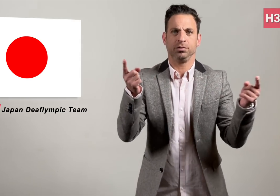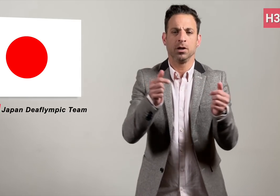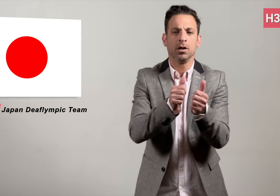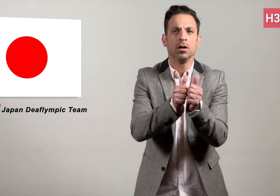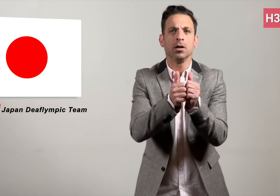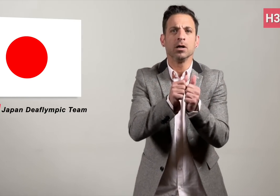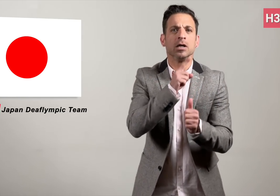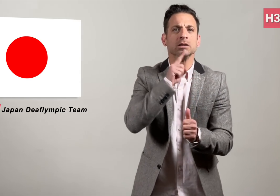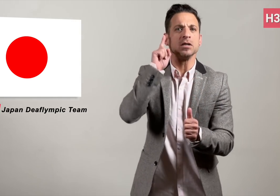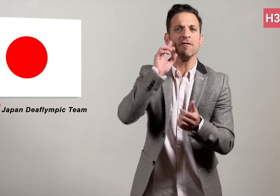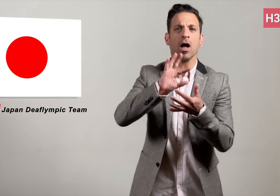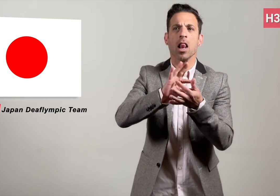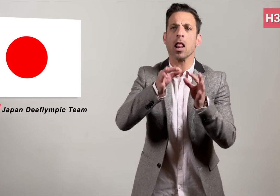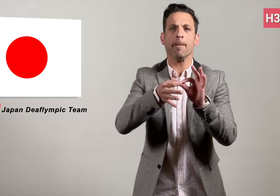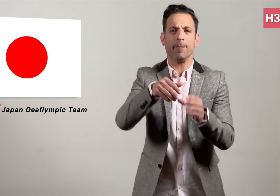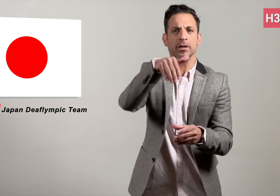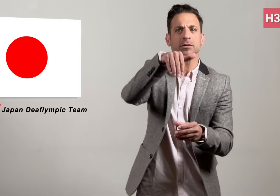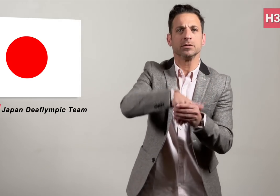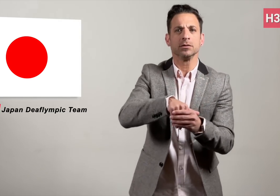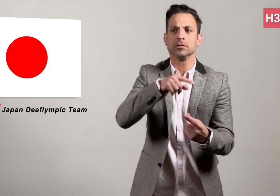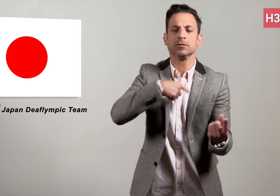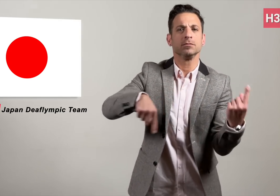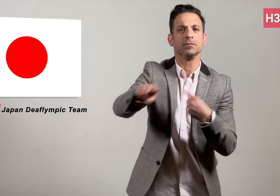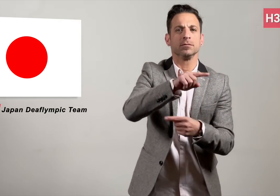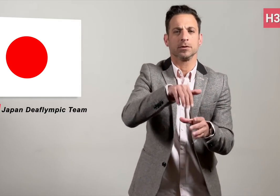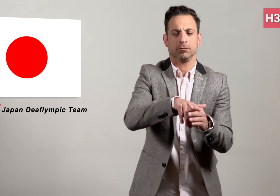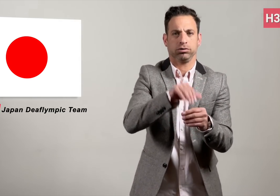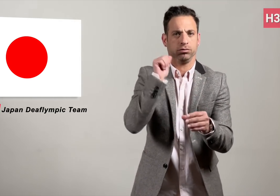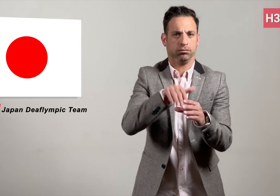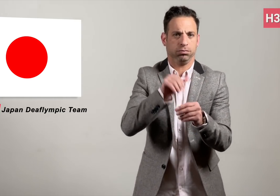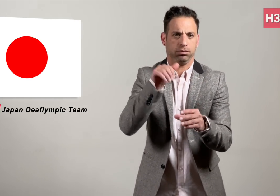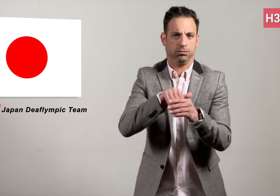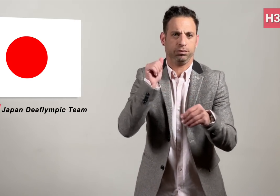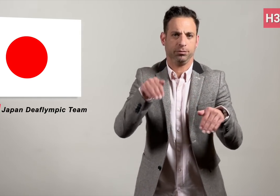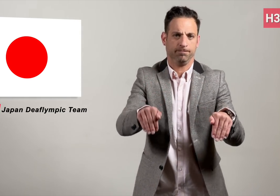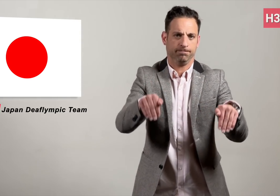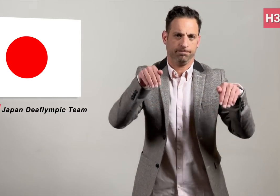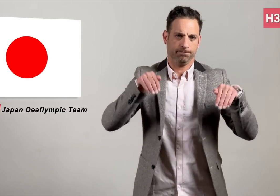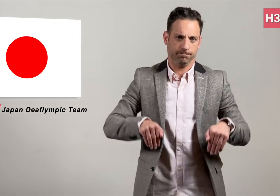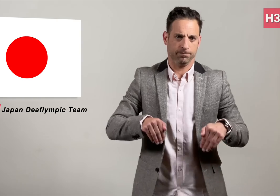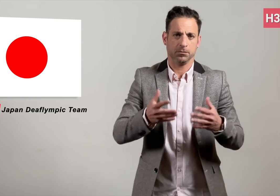withdrawing from all competitions.